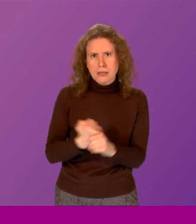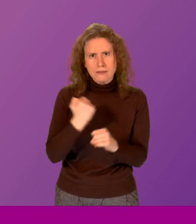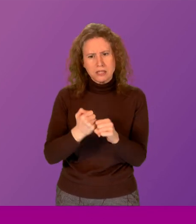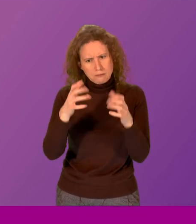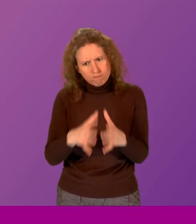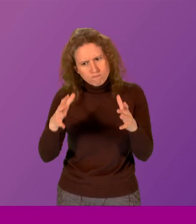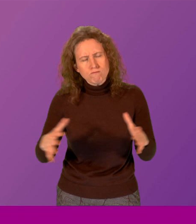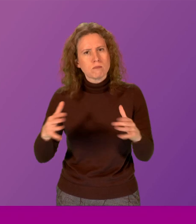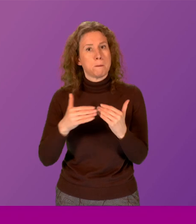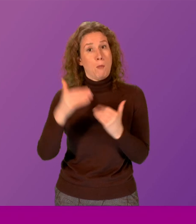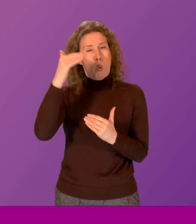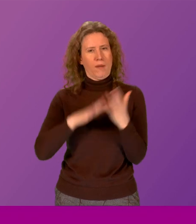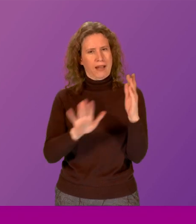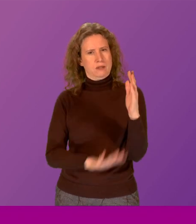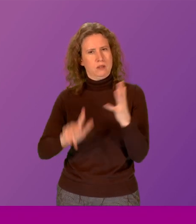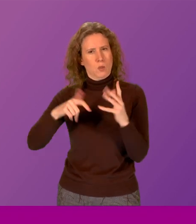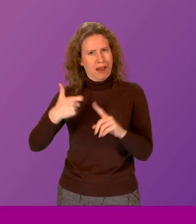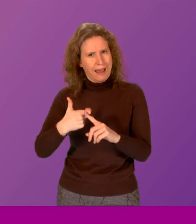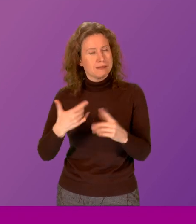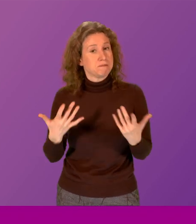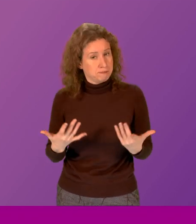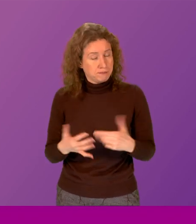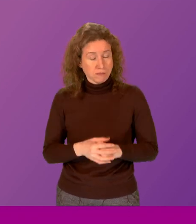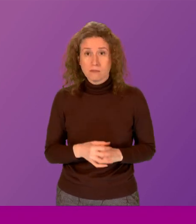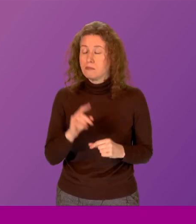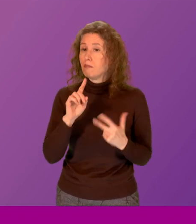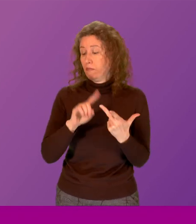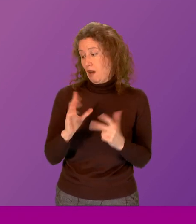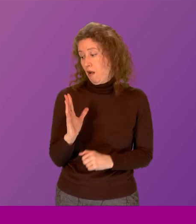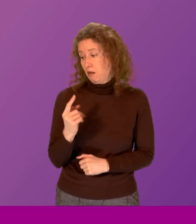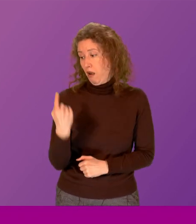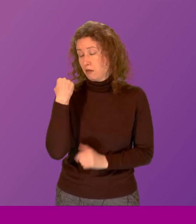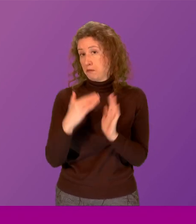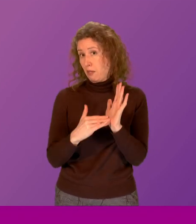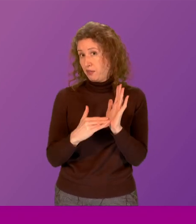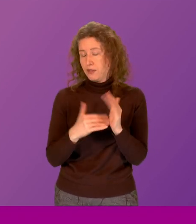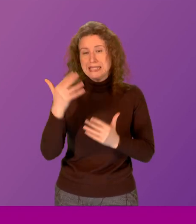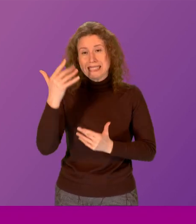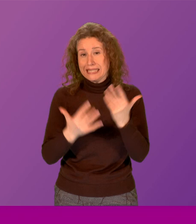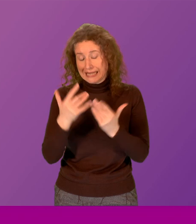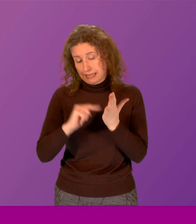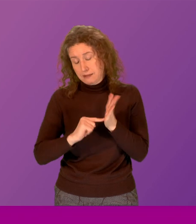rate per head in comparison with the rest of the UK. Just last month, statistics showed that we